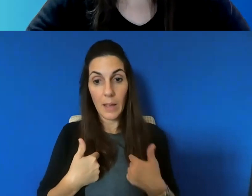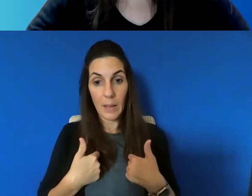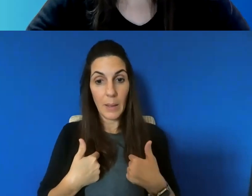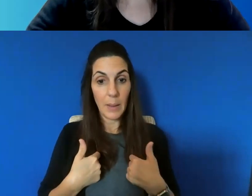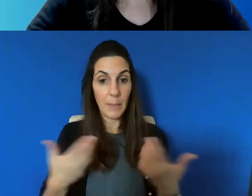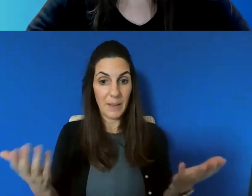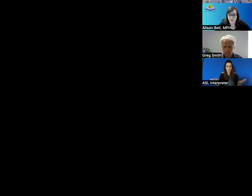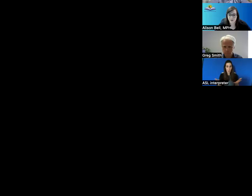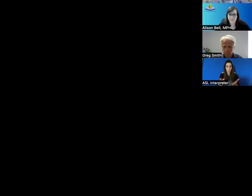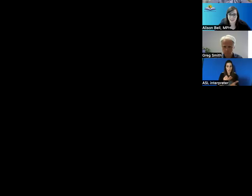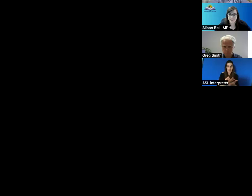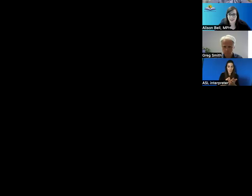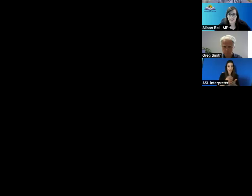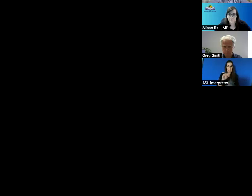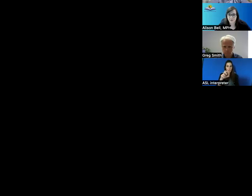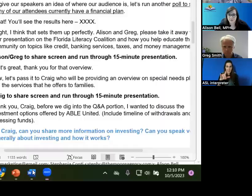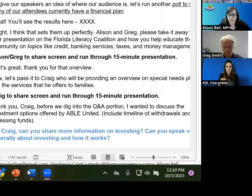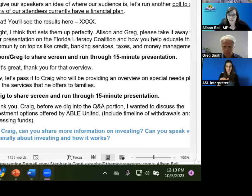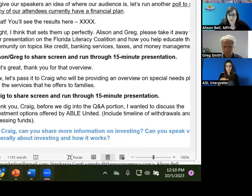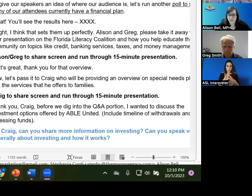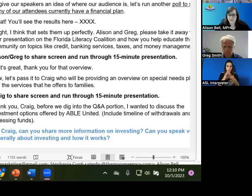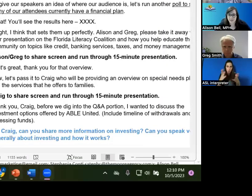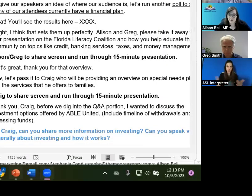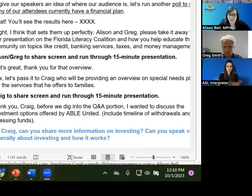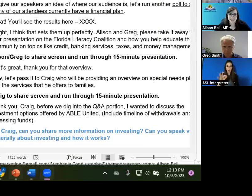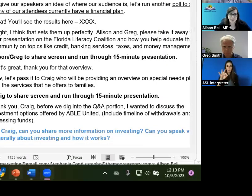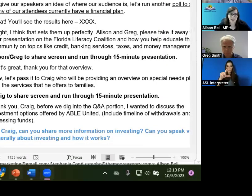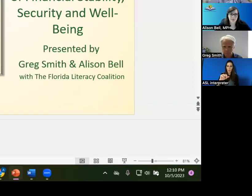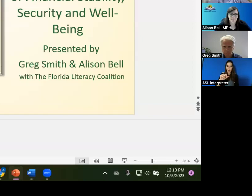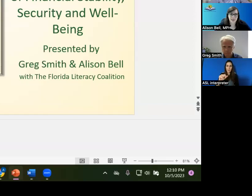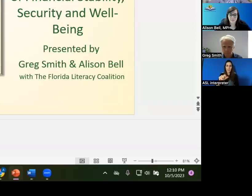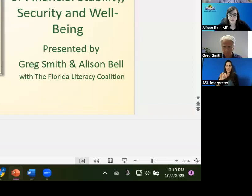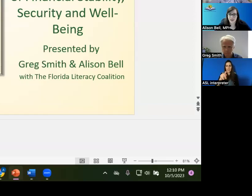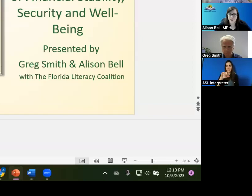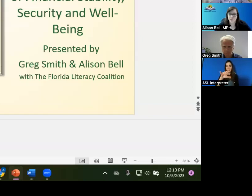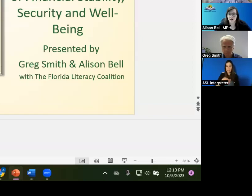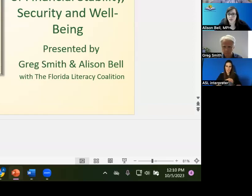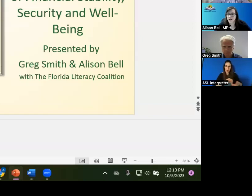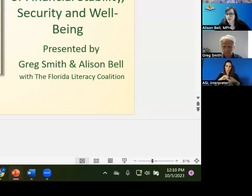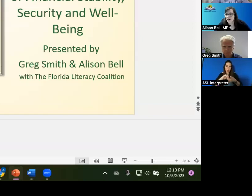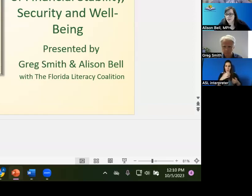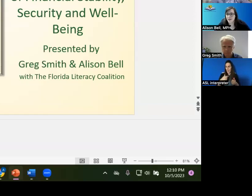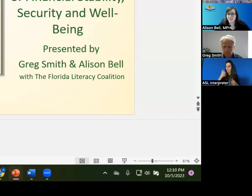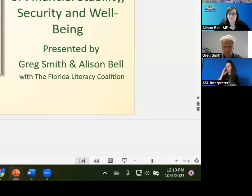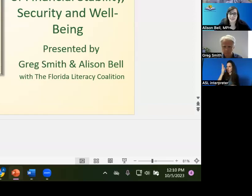Florida literacy Coalition I'm going to be given this presentation with my co-worker Greg Smith